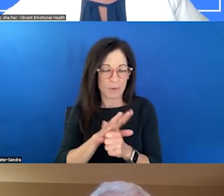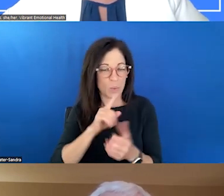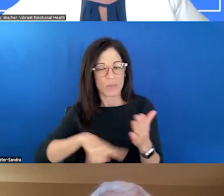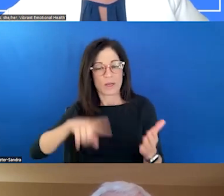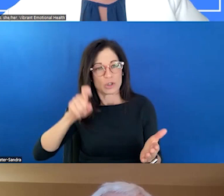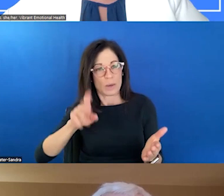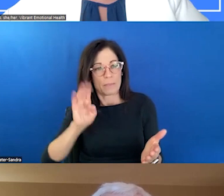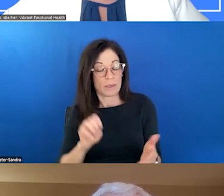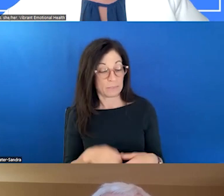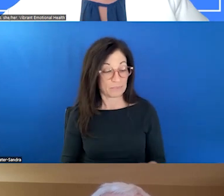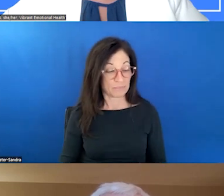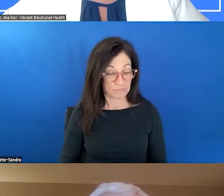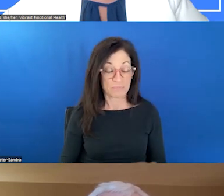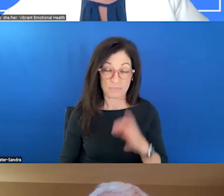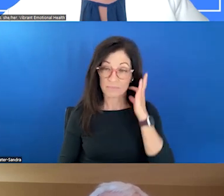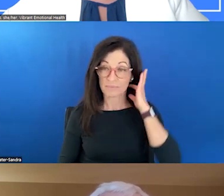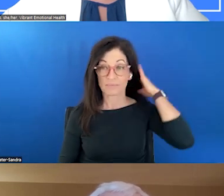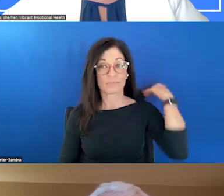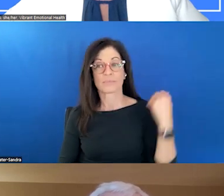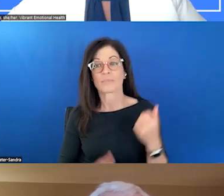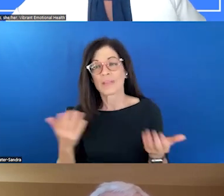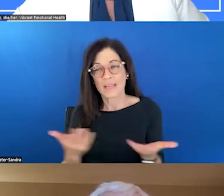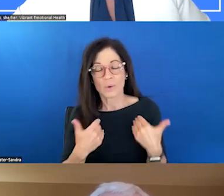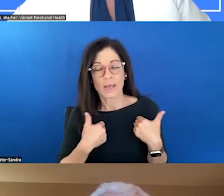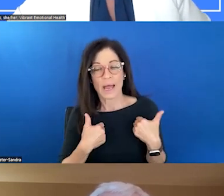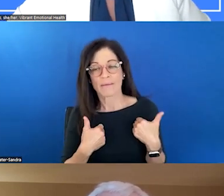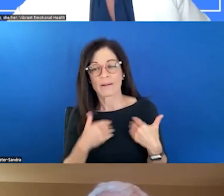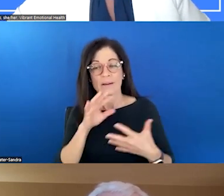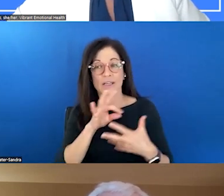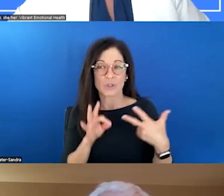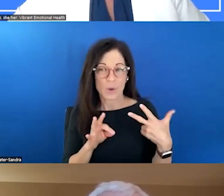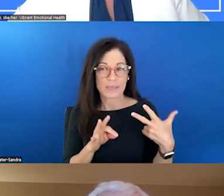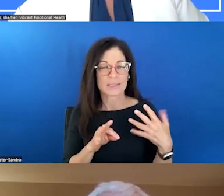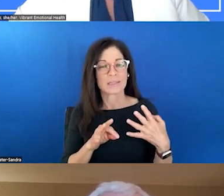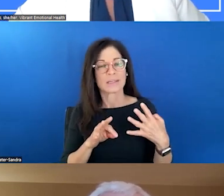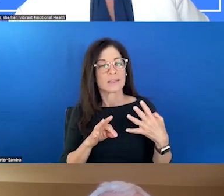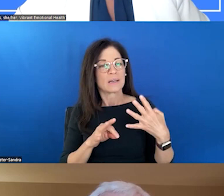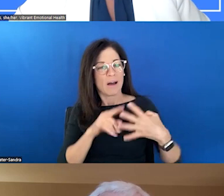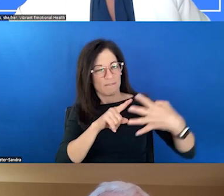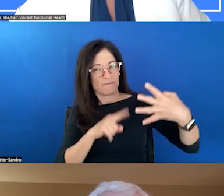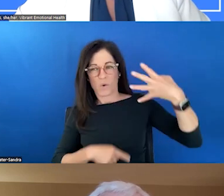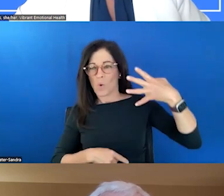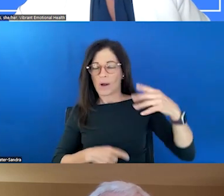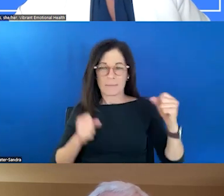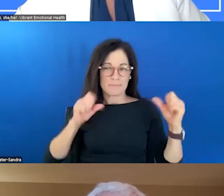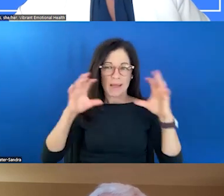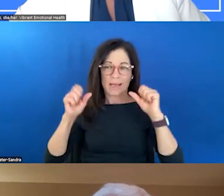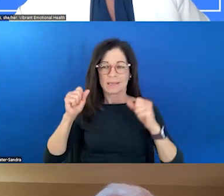HERE WE HAVE A CHOICE FOR TRANSFORMATIONAL LEADERS IN THE SUICIDE PREVENTION SPACE.